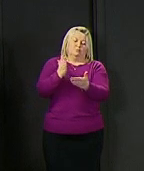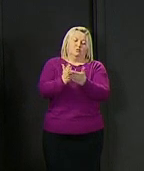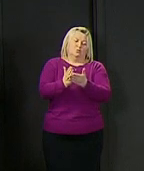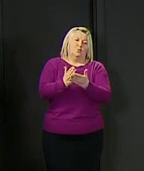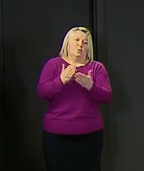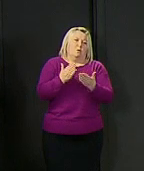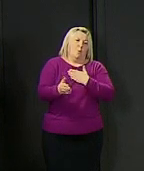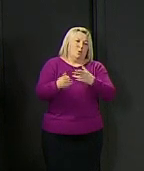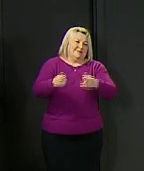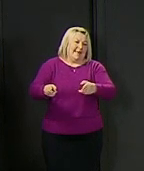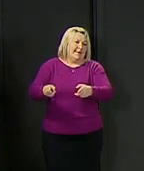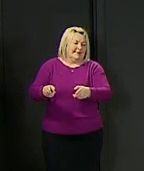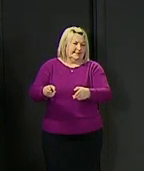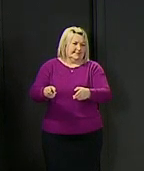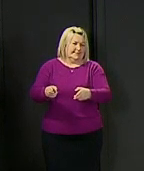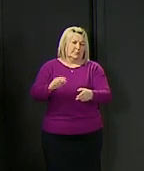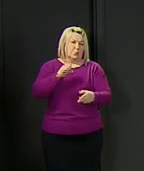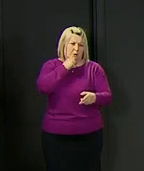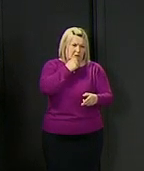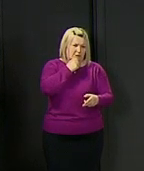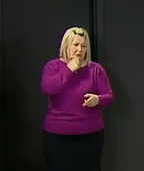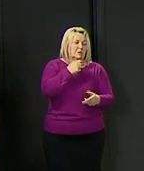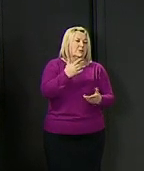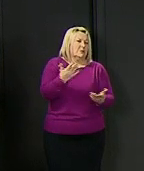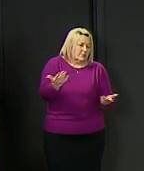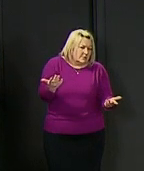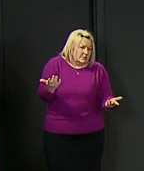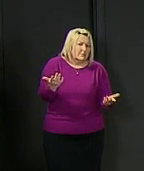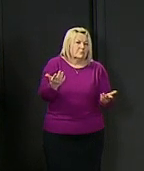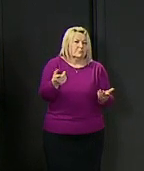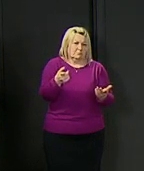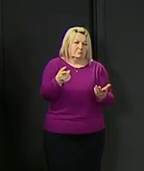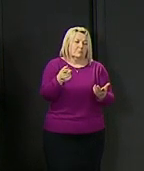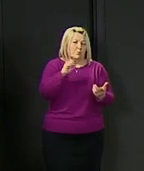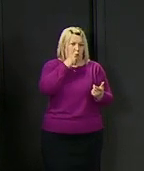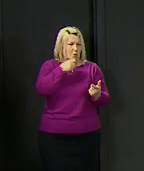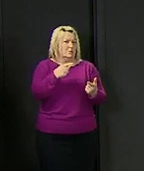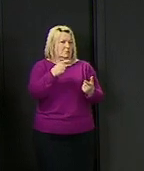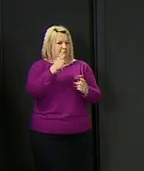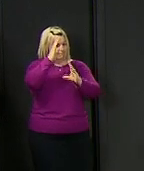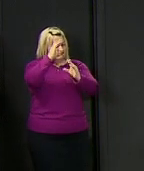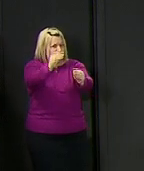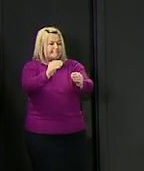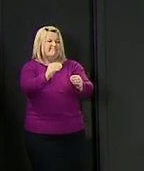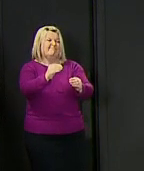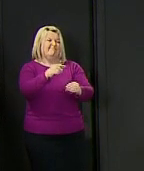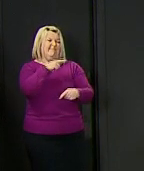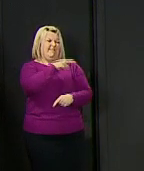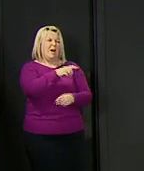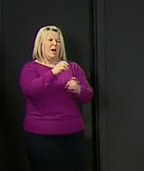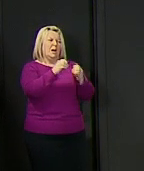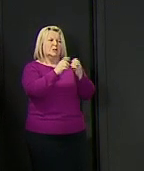care homes. Obviously we will be open about situations like the Burlington Care Home.